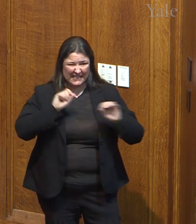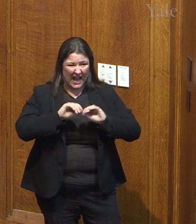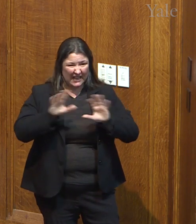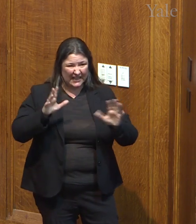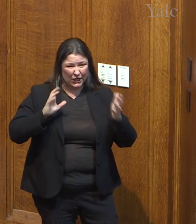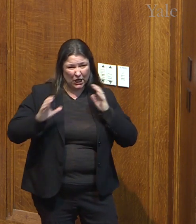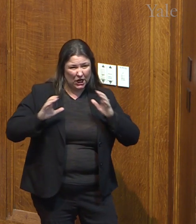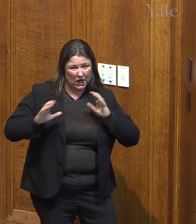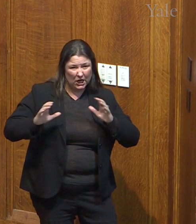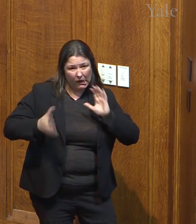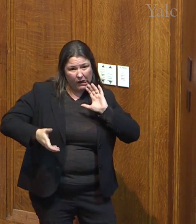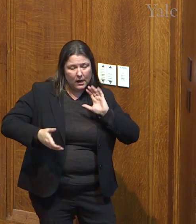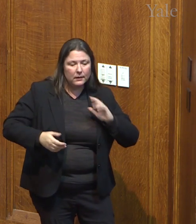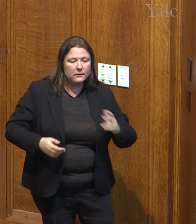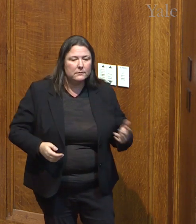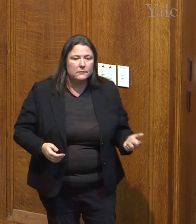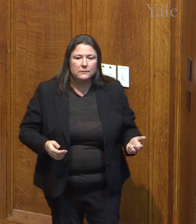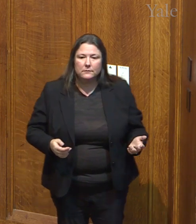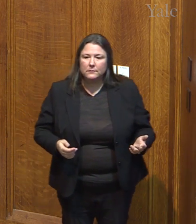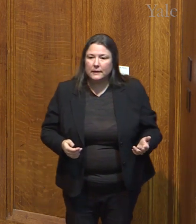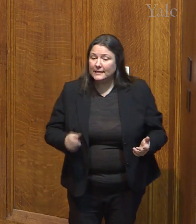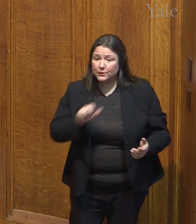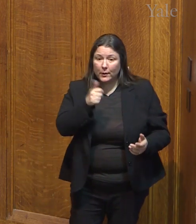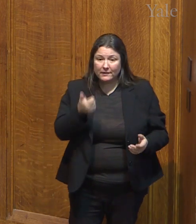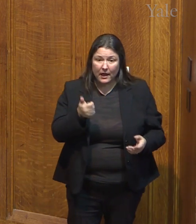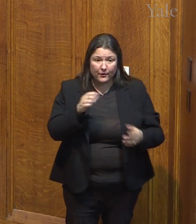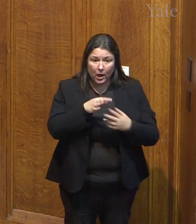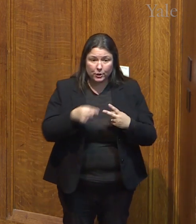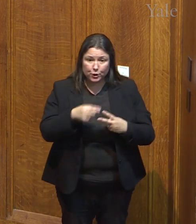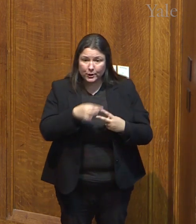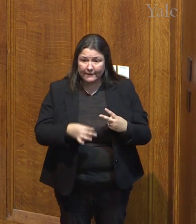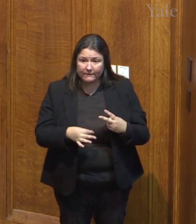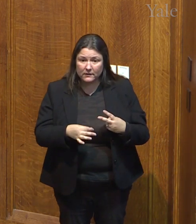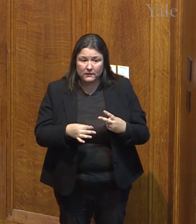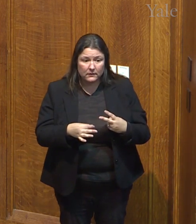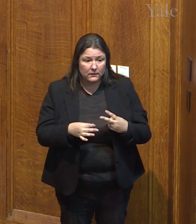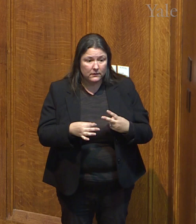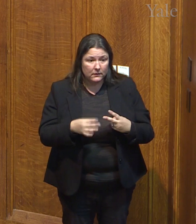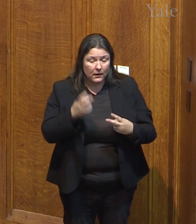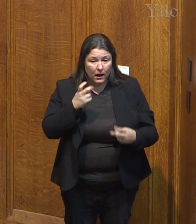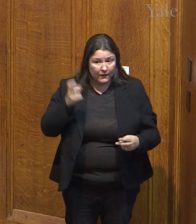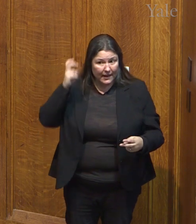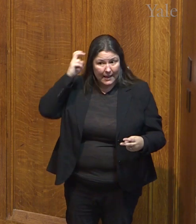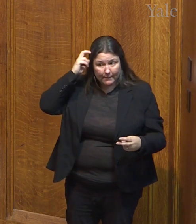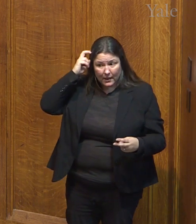Is there a both worlds alternative? Are the implants a paradigmatic change